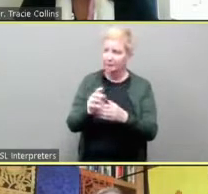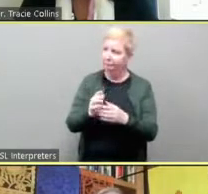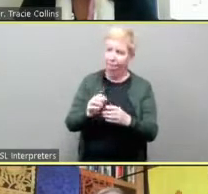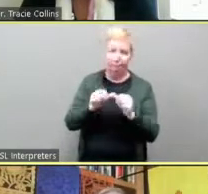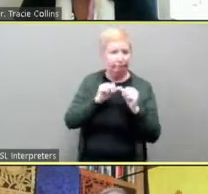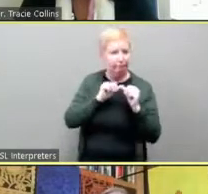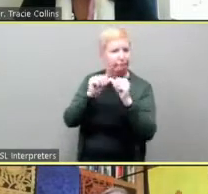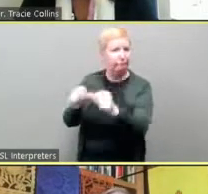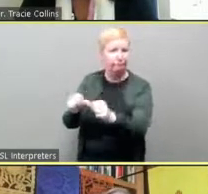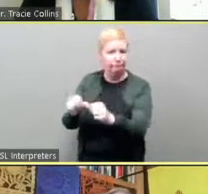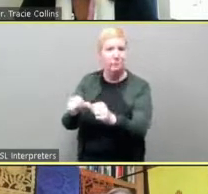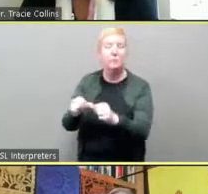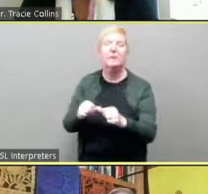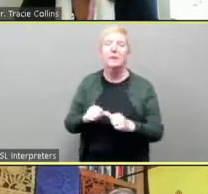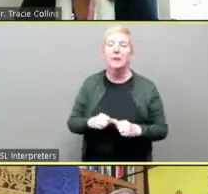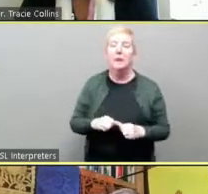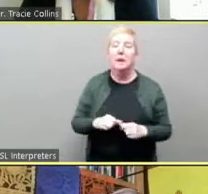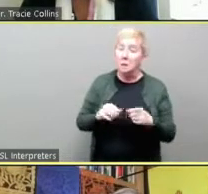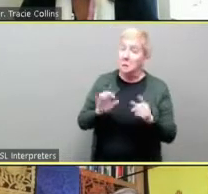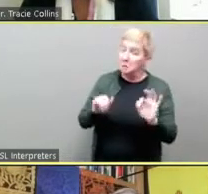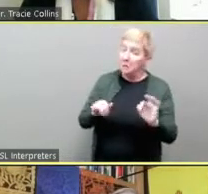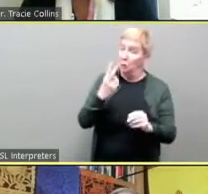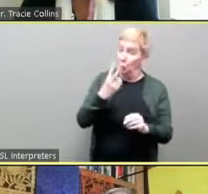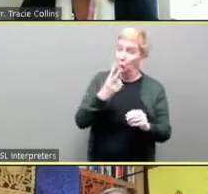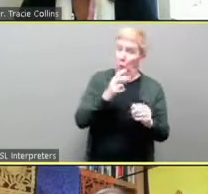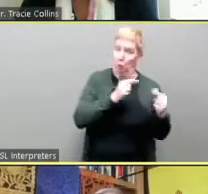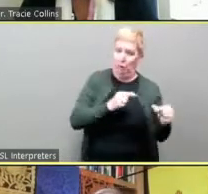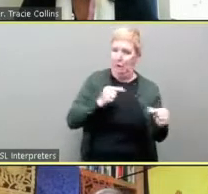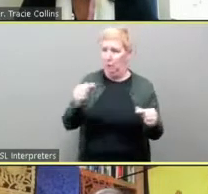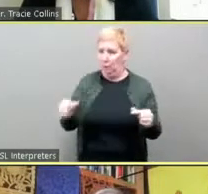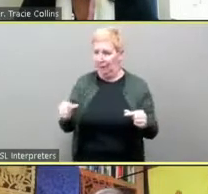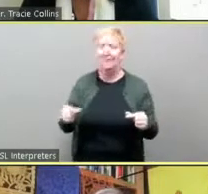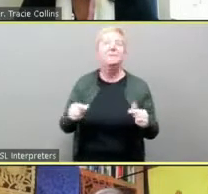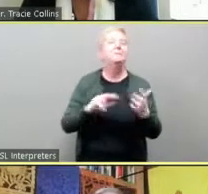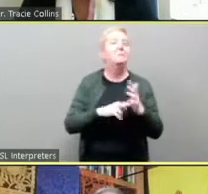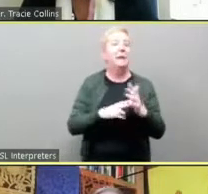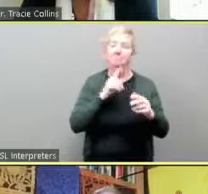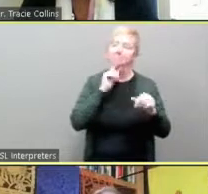today. So two greens in a row makes them turquoise and a number of counties